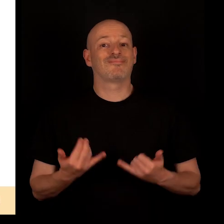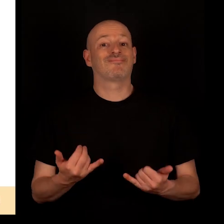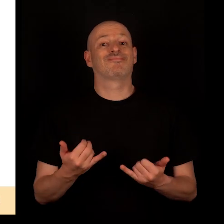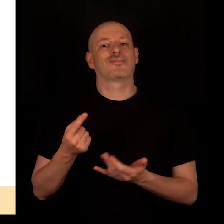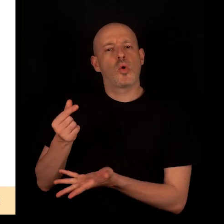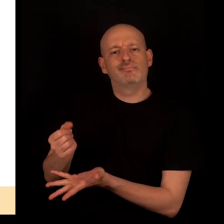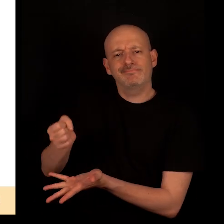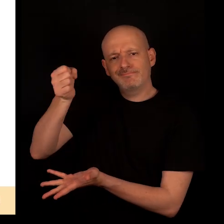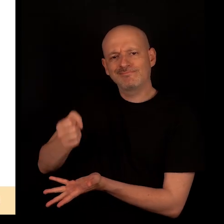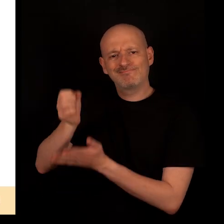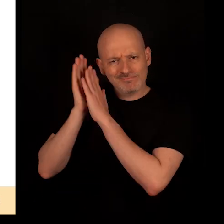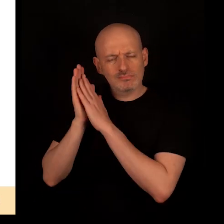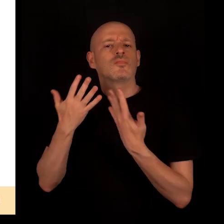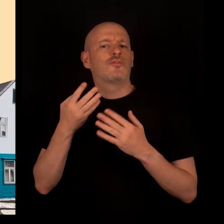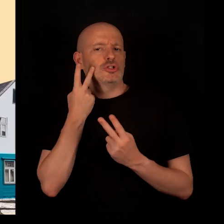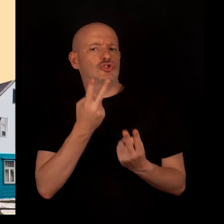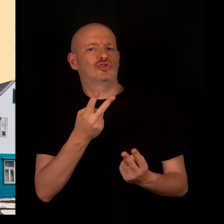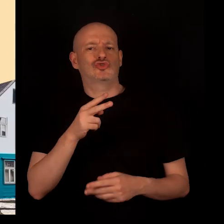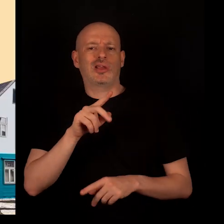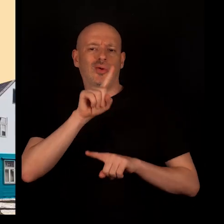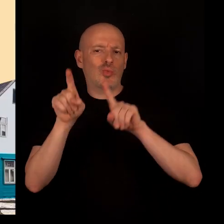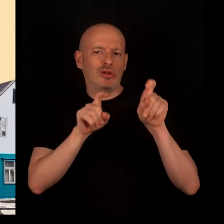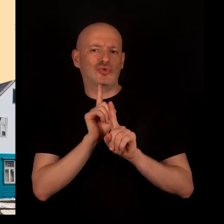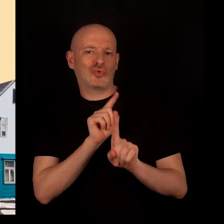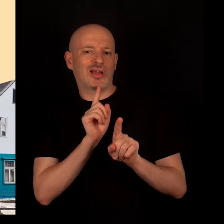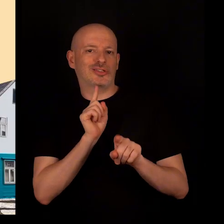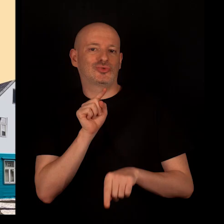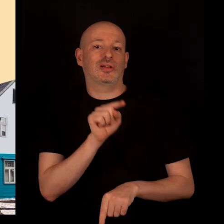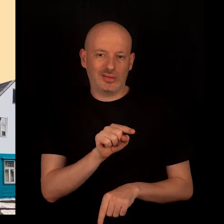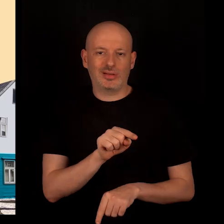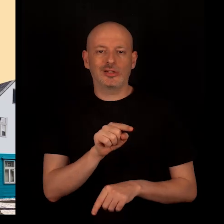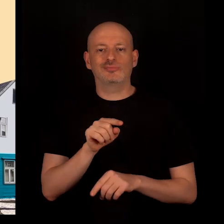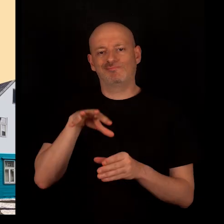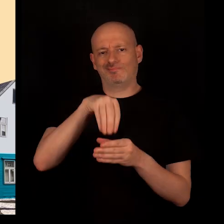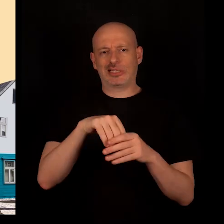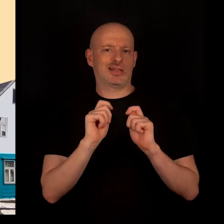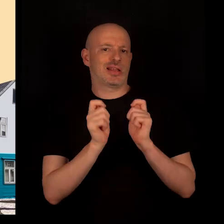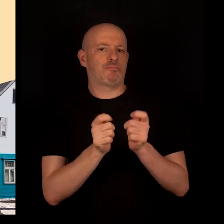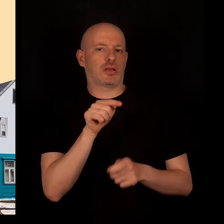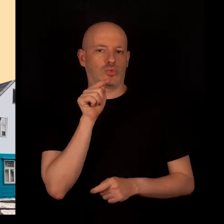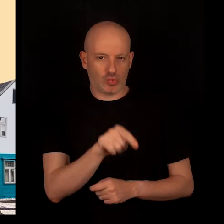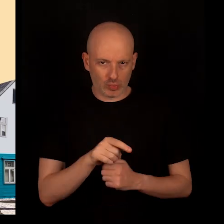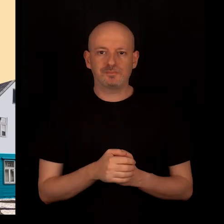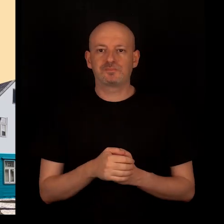Now the residency grant calculation, we saw that in the Q&As, in the in the application.